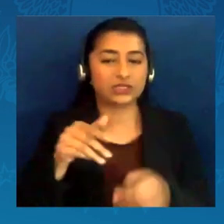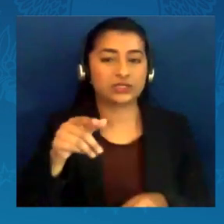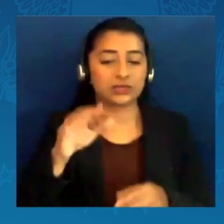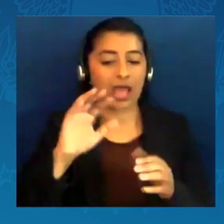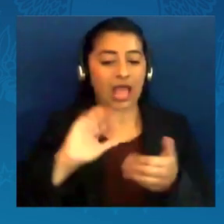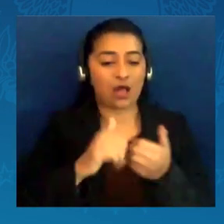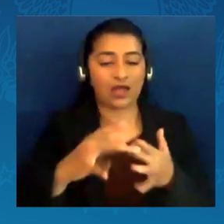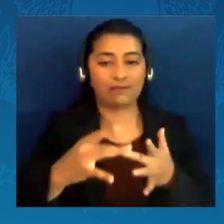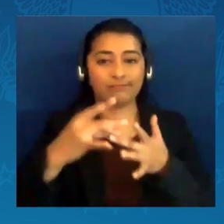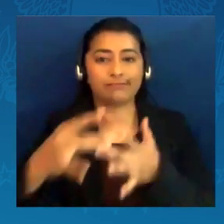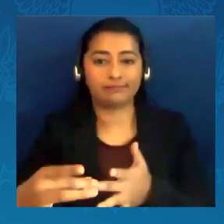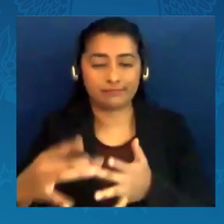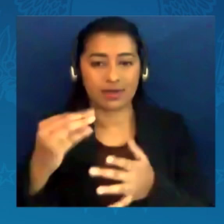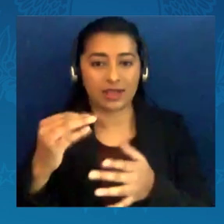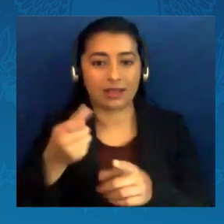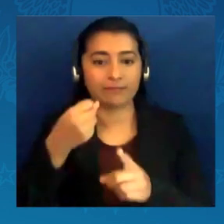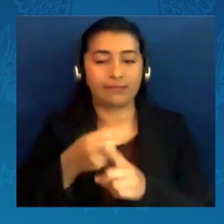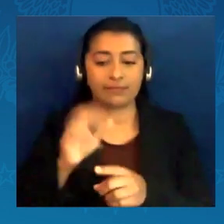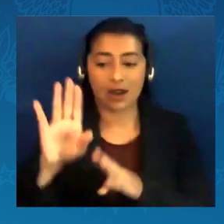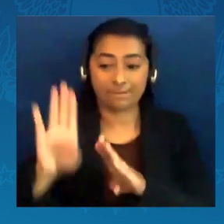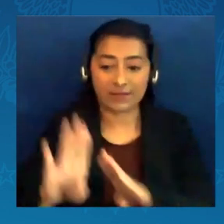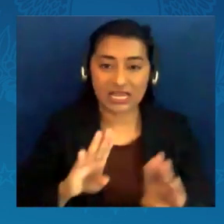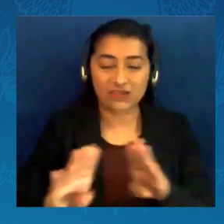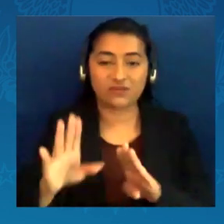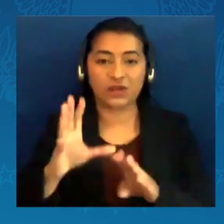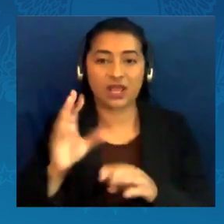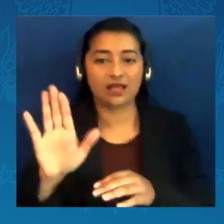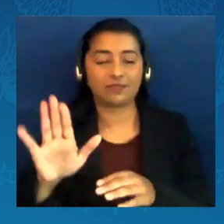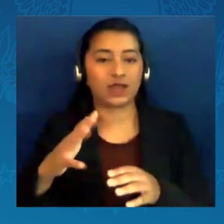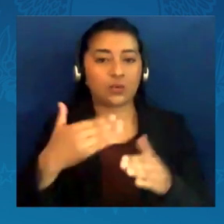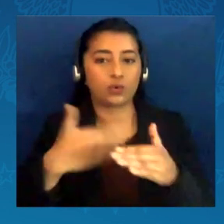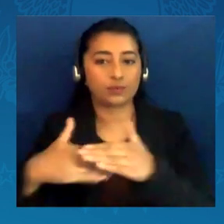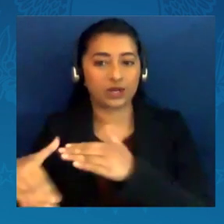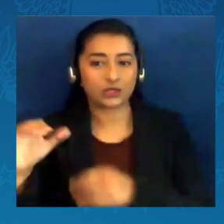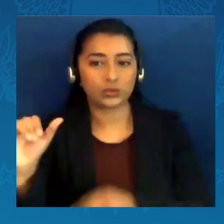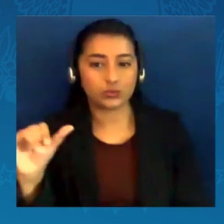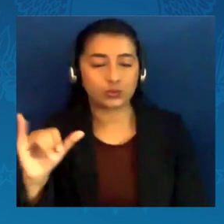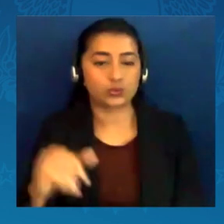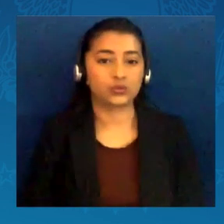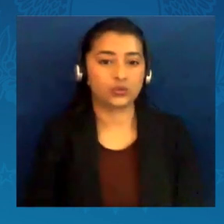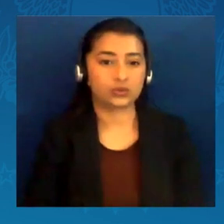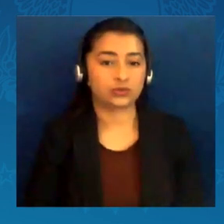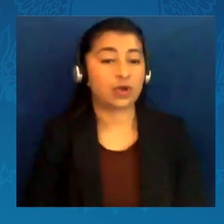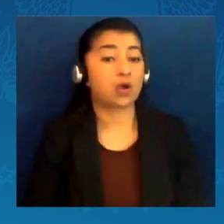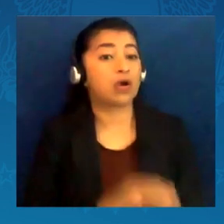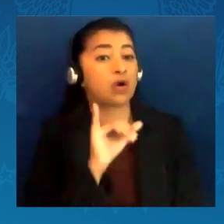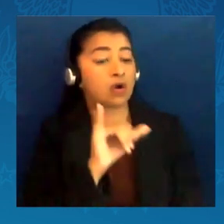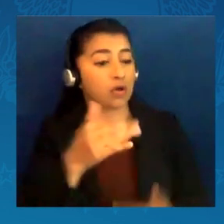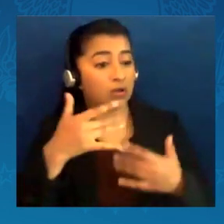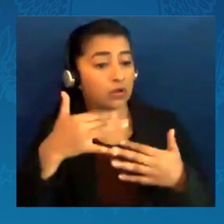but their reproduction and other changes. The Vice President: So over time, they've been growing interesting.